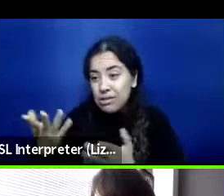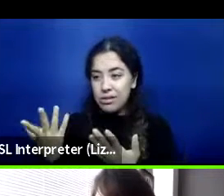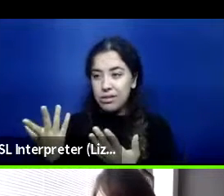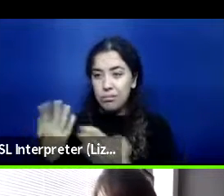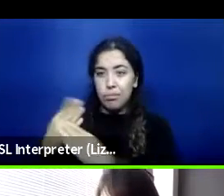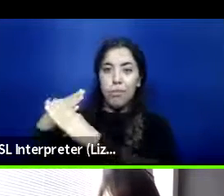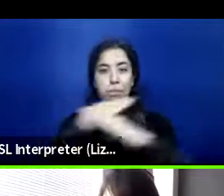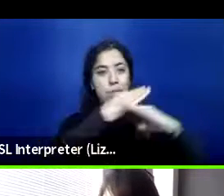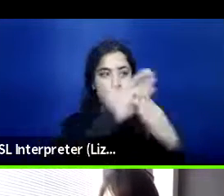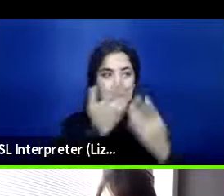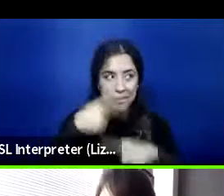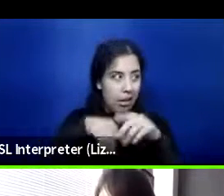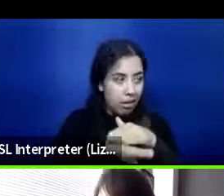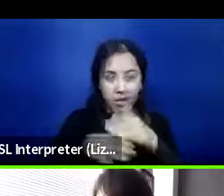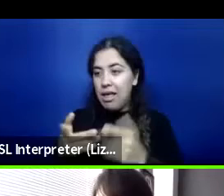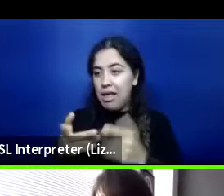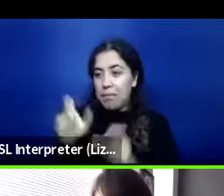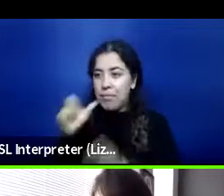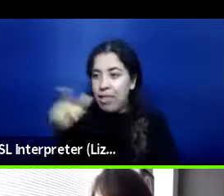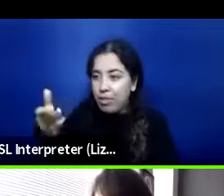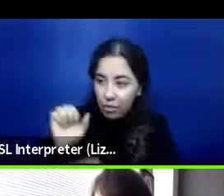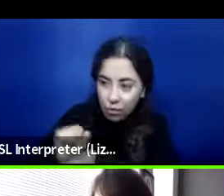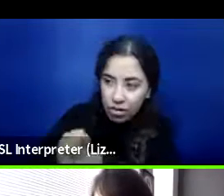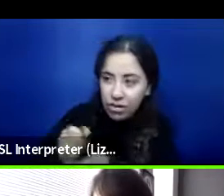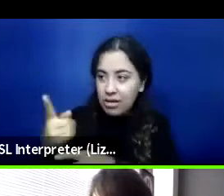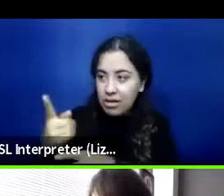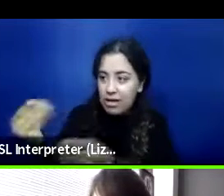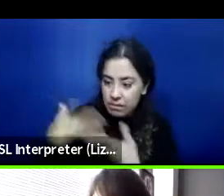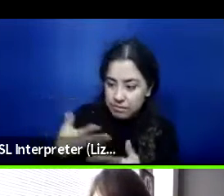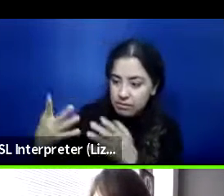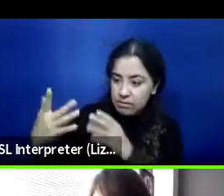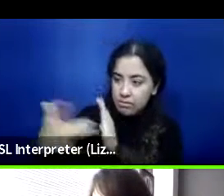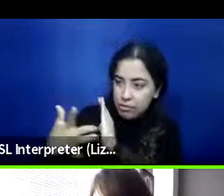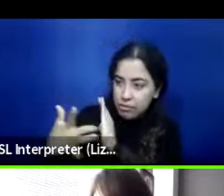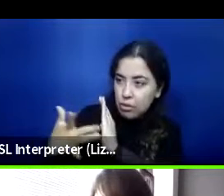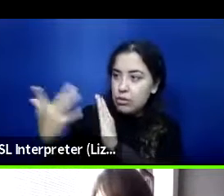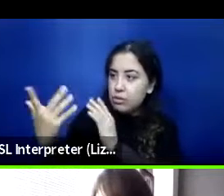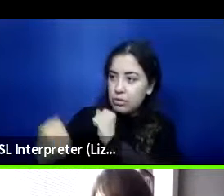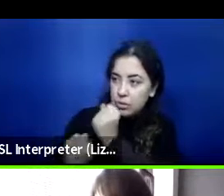they're not there anymore to provide the support for people with disabilities.